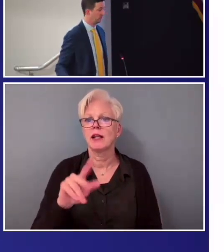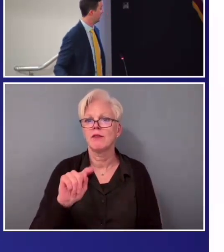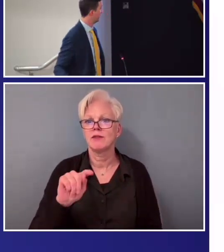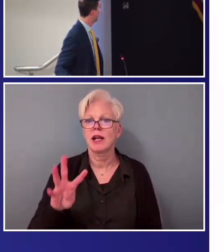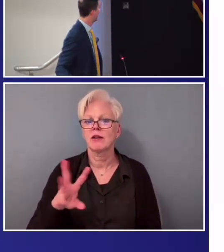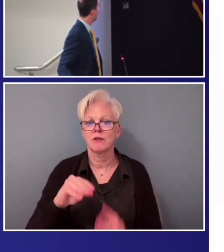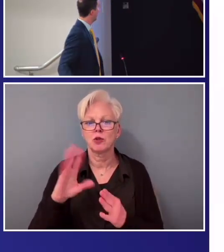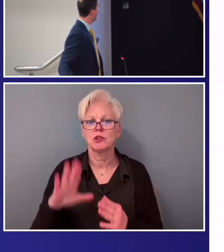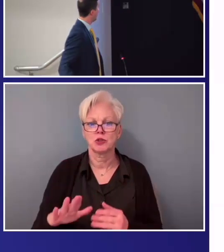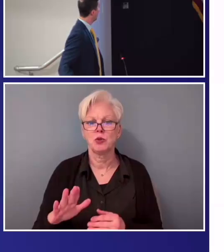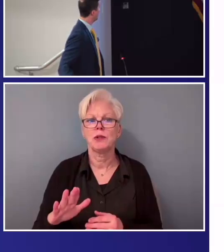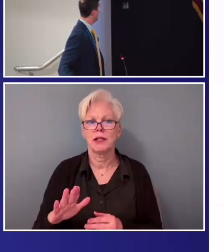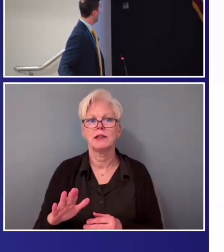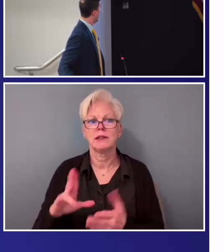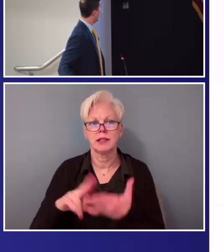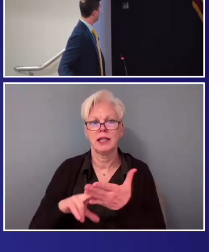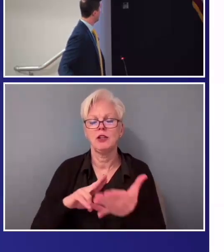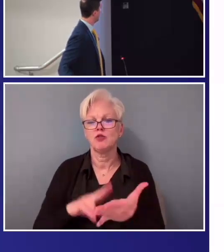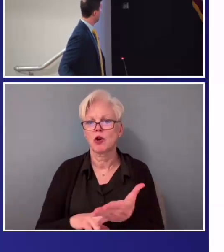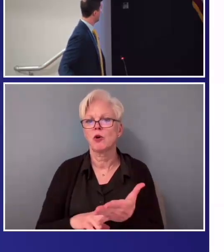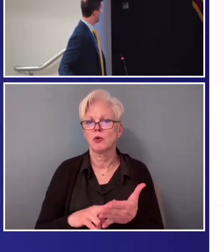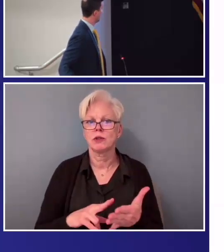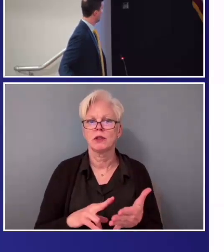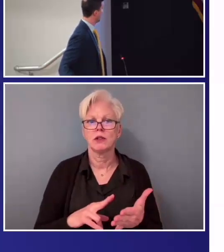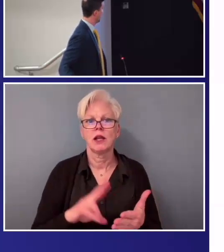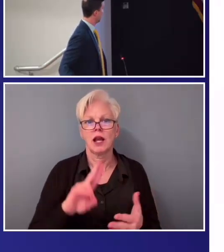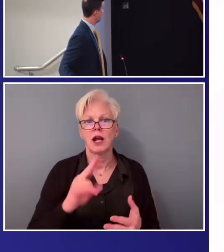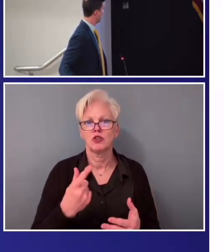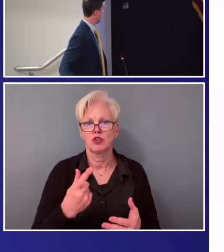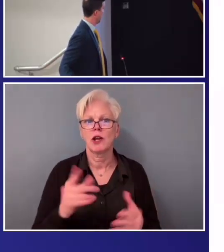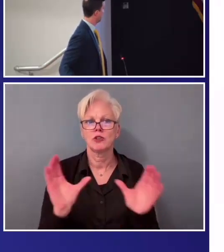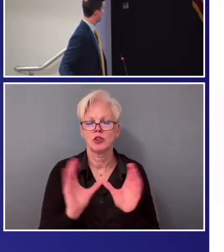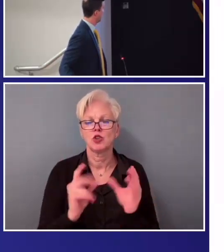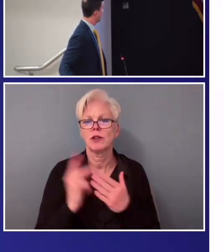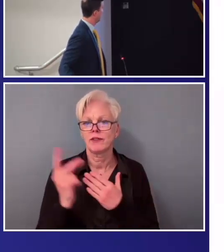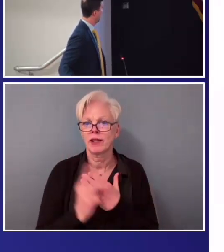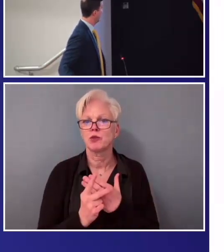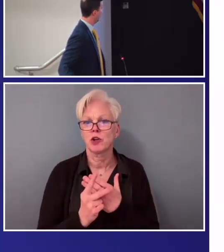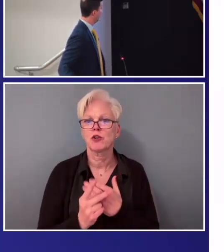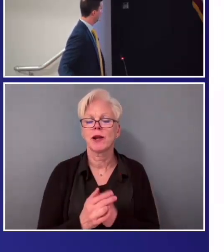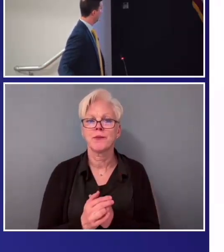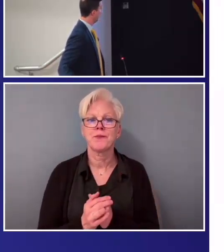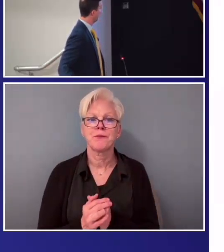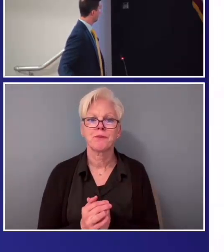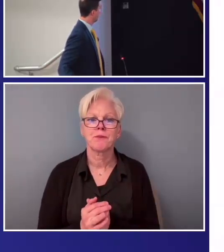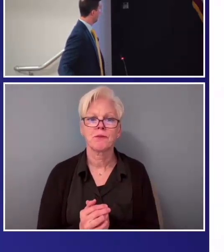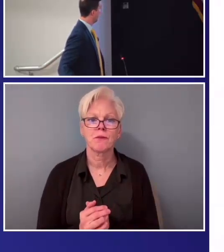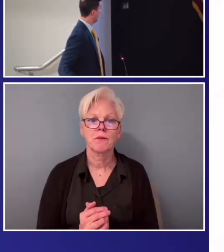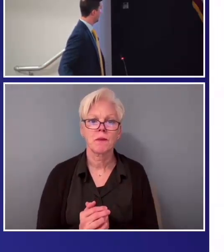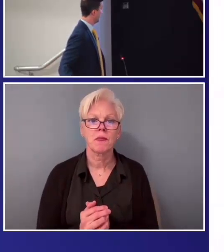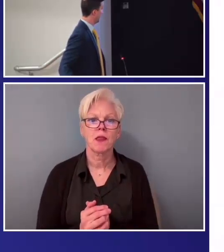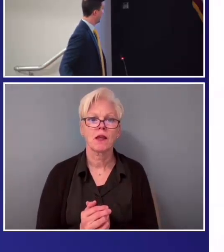students enrolled at undergraduate certificate programs are attending a